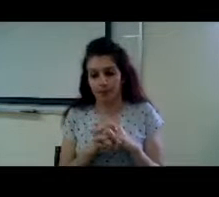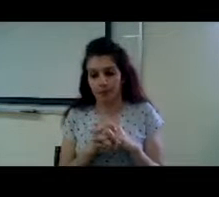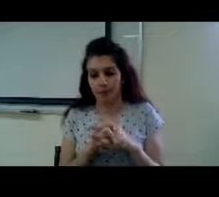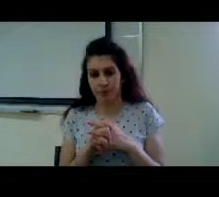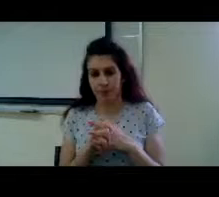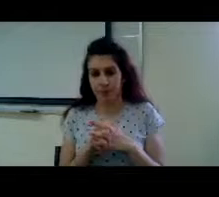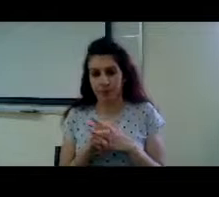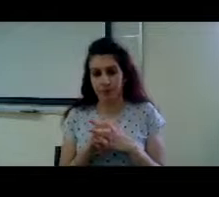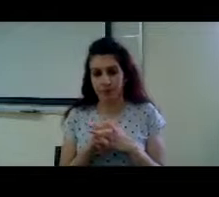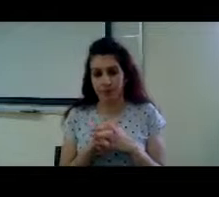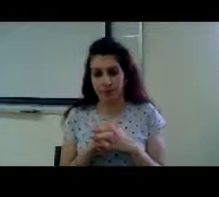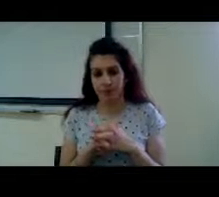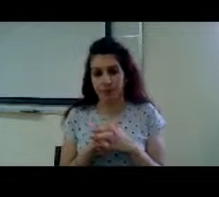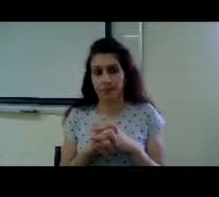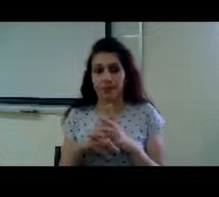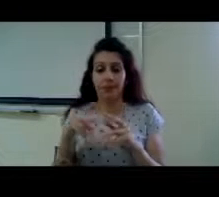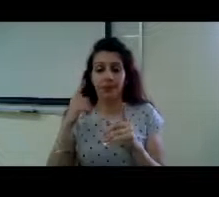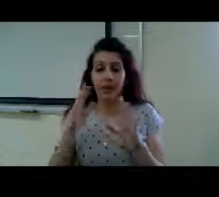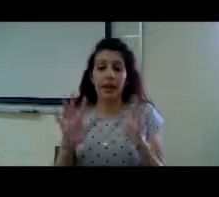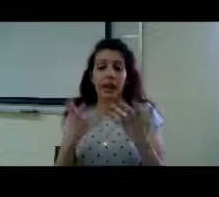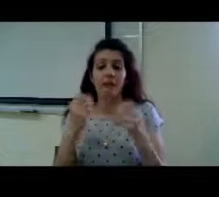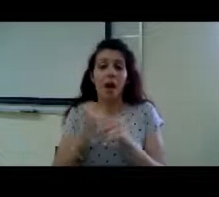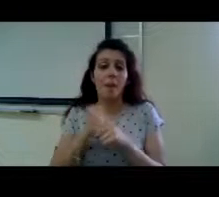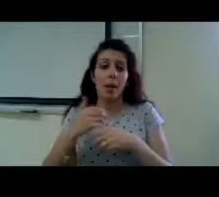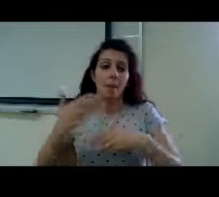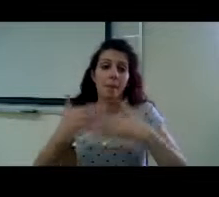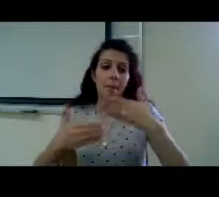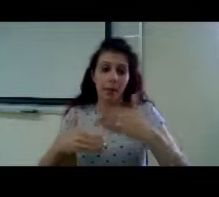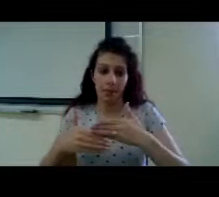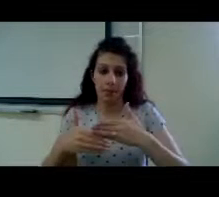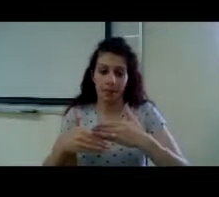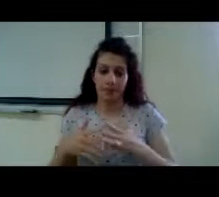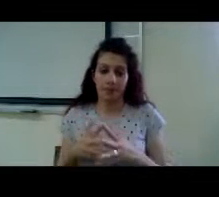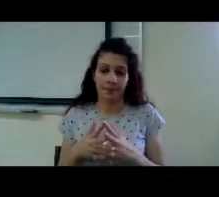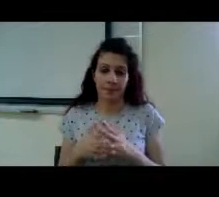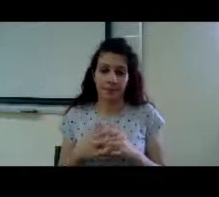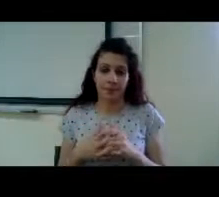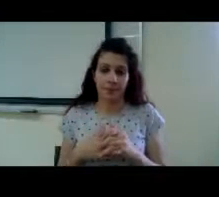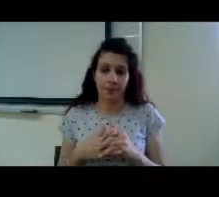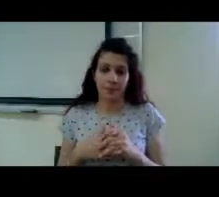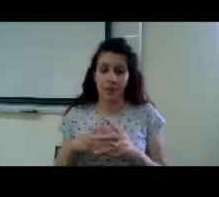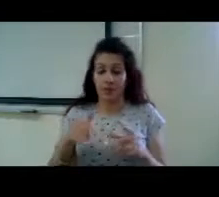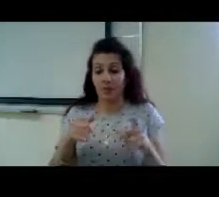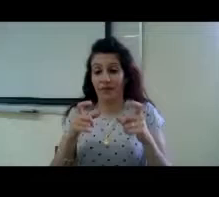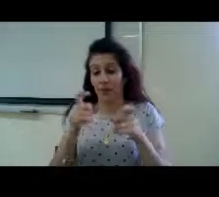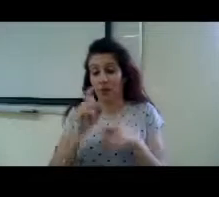using the opportunity to ensure Universal Design for Learning flexible